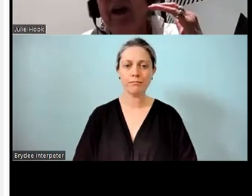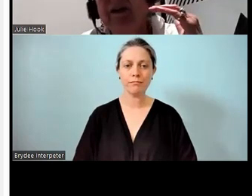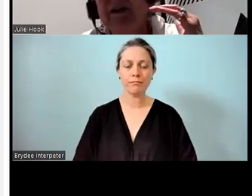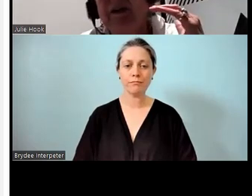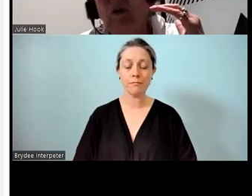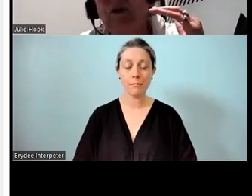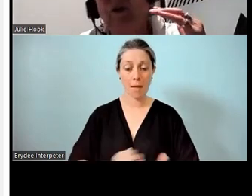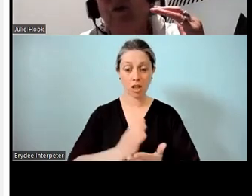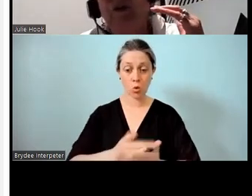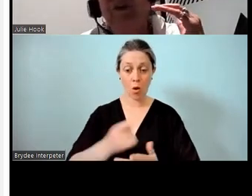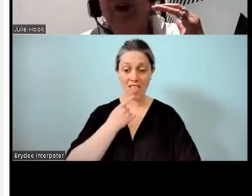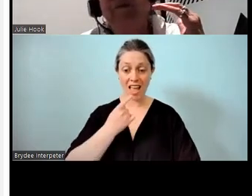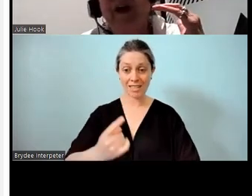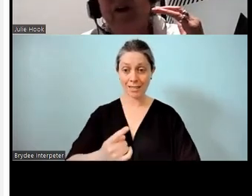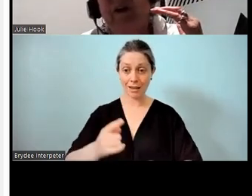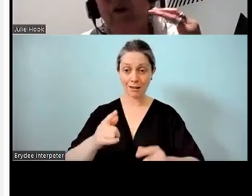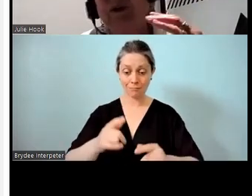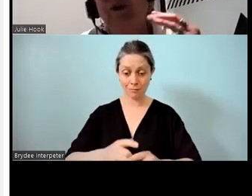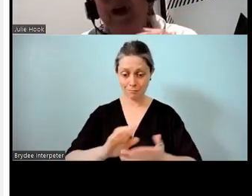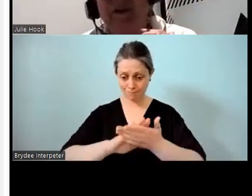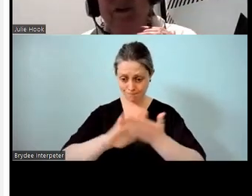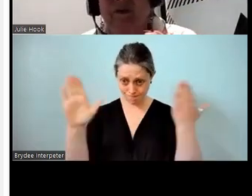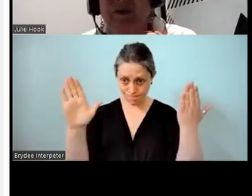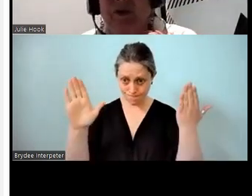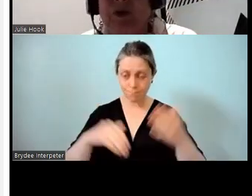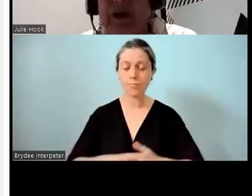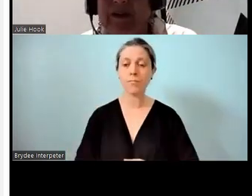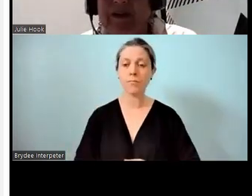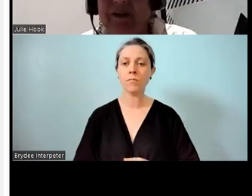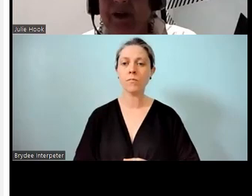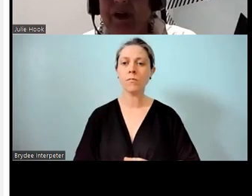and also with some calls to actions for school leaders